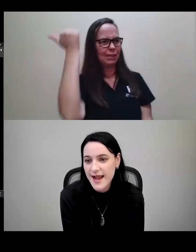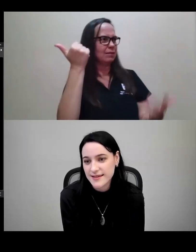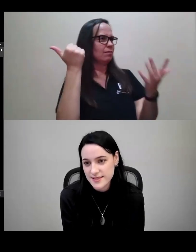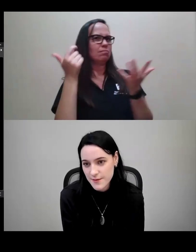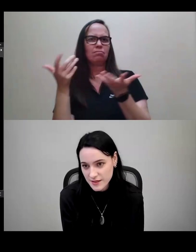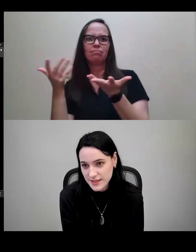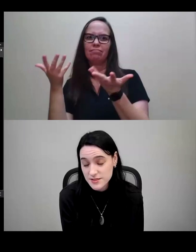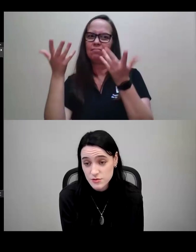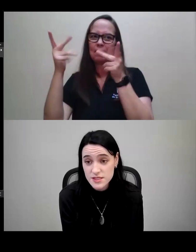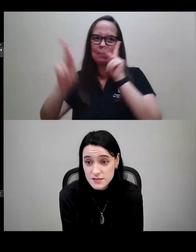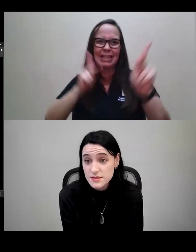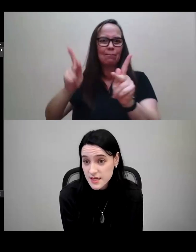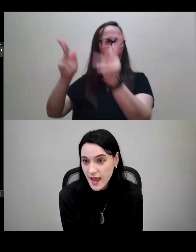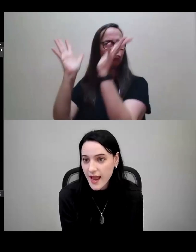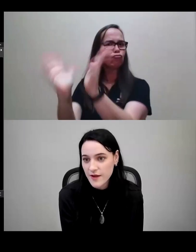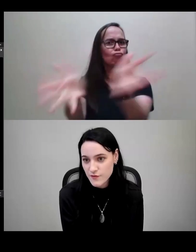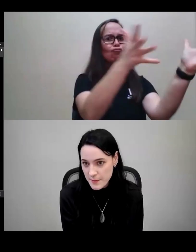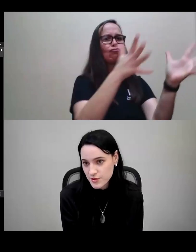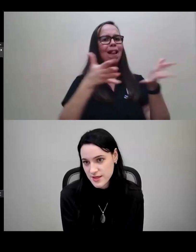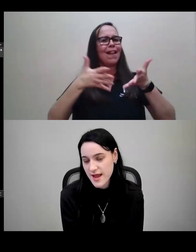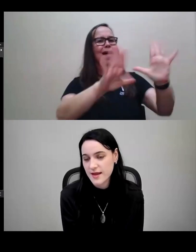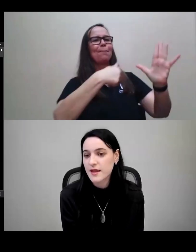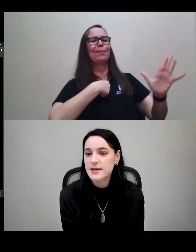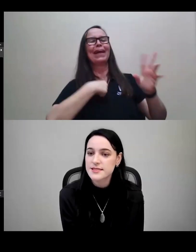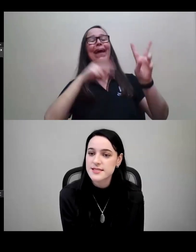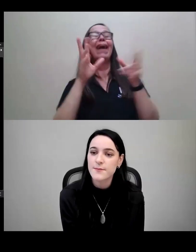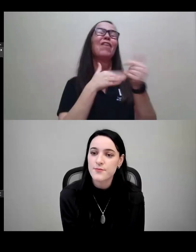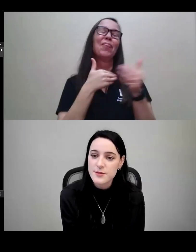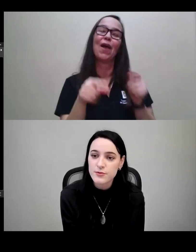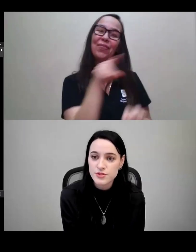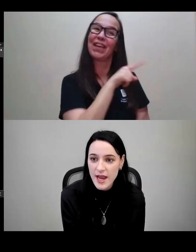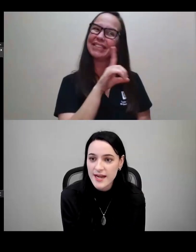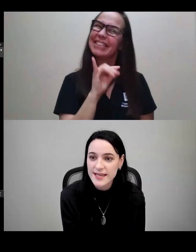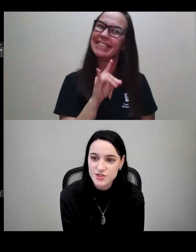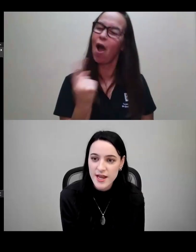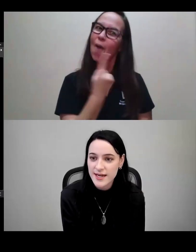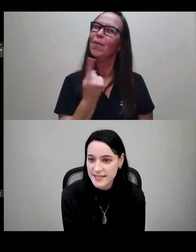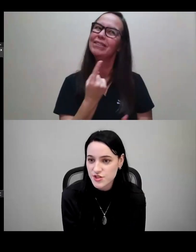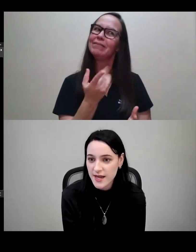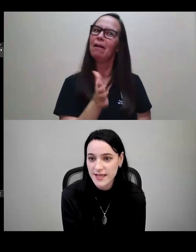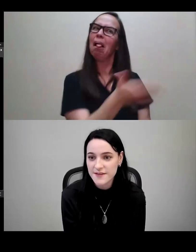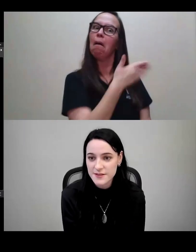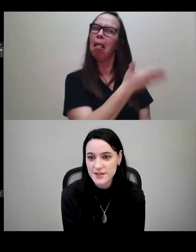it academically. So still today I remember that seeing people chatting and chatting and chatting